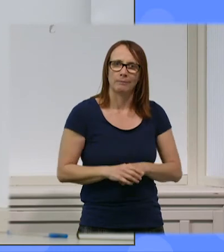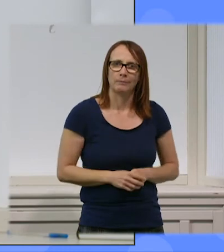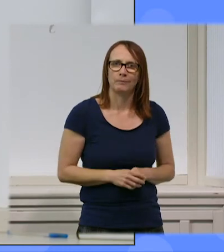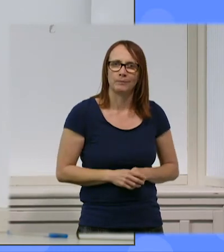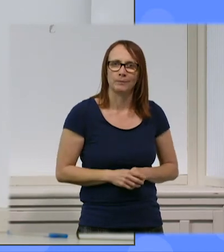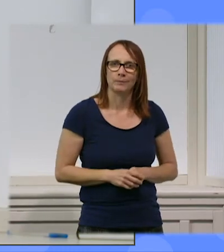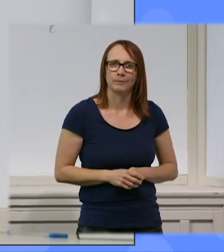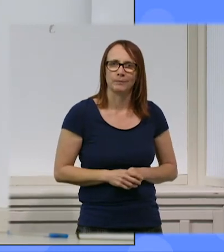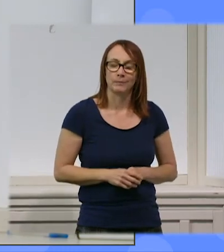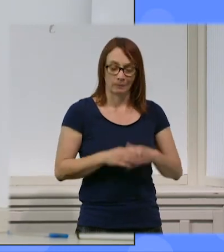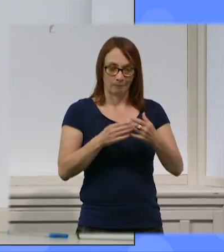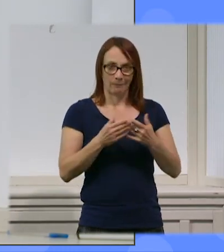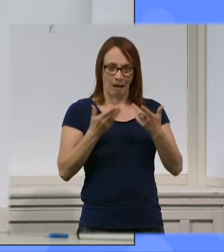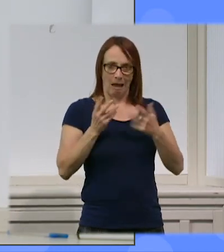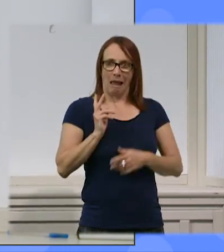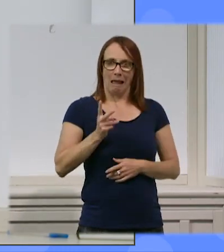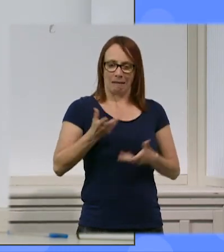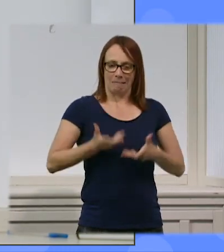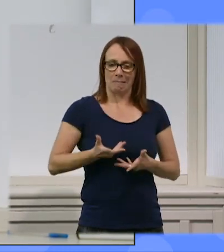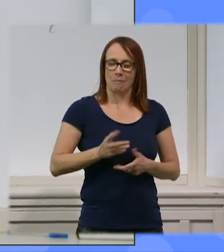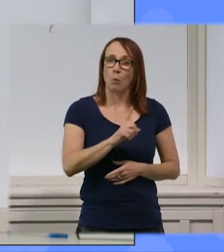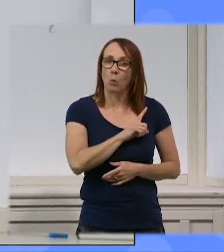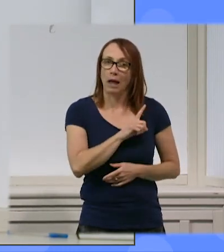this nie is because the national performance framework because of its